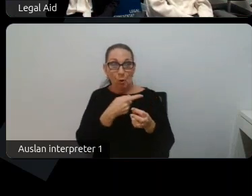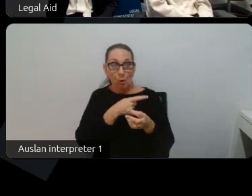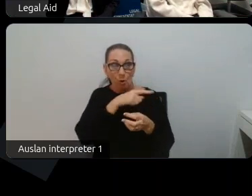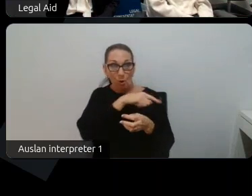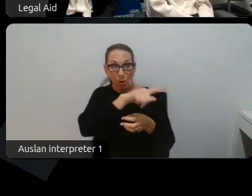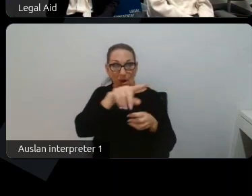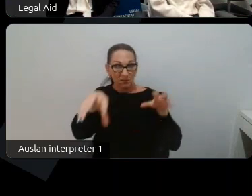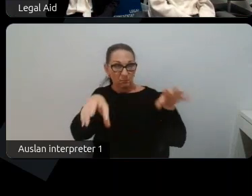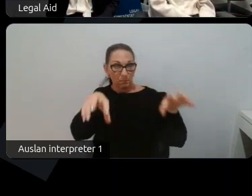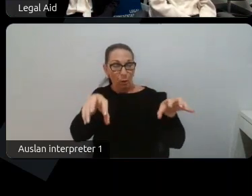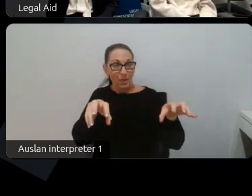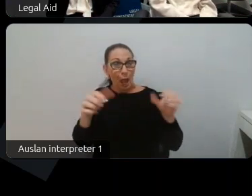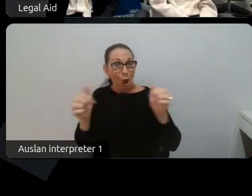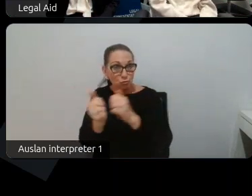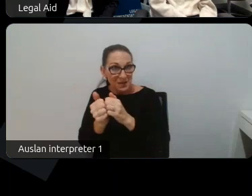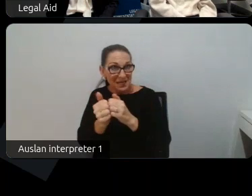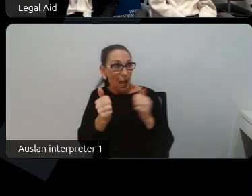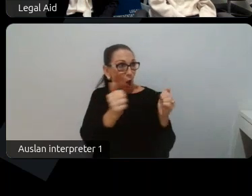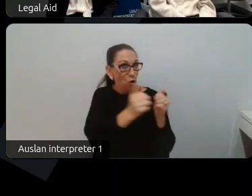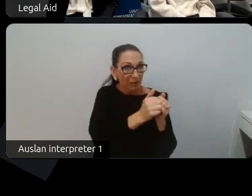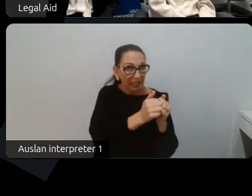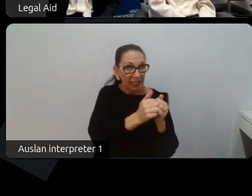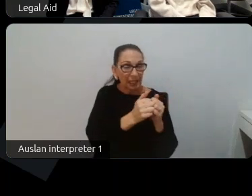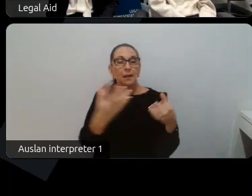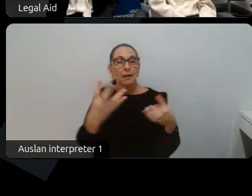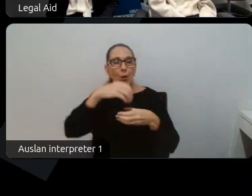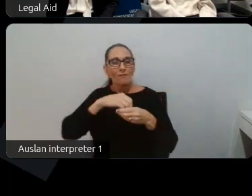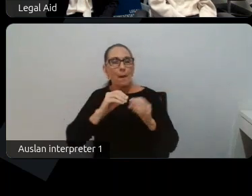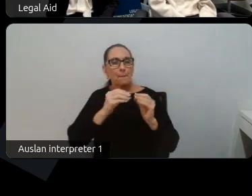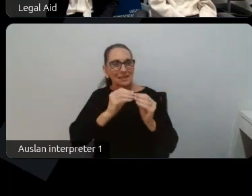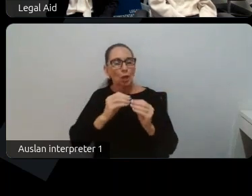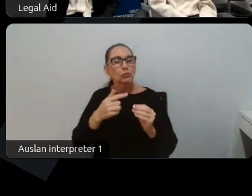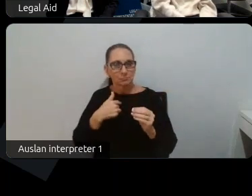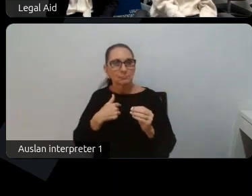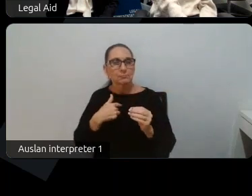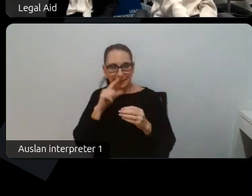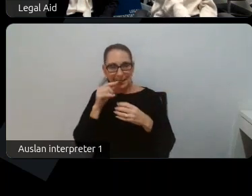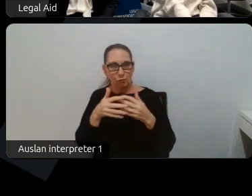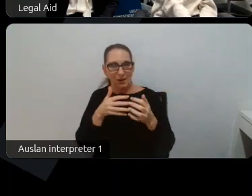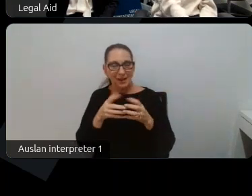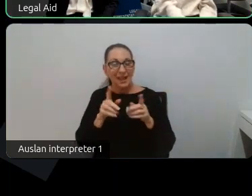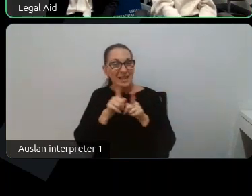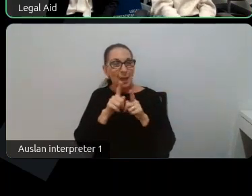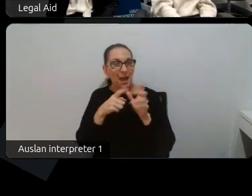be part of a mediation for us to arrange one. And it the same applies to arbitration and any party